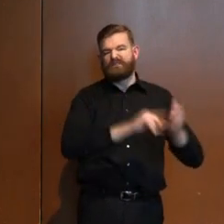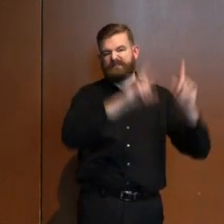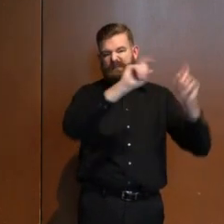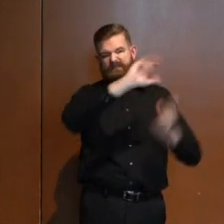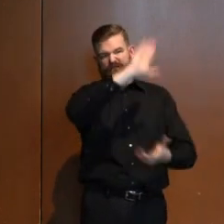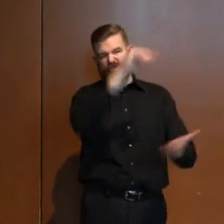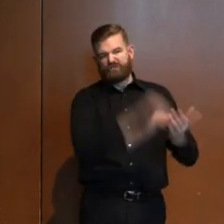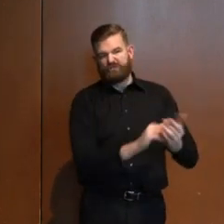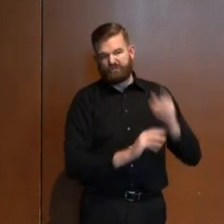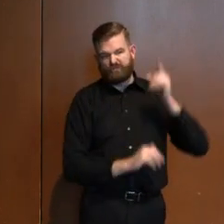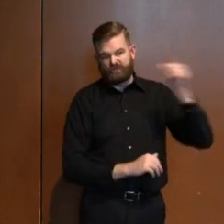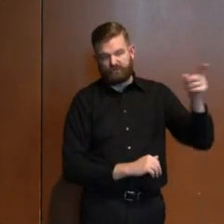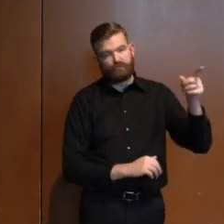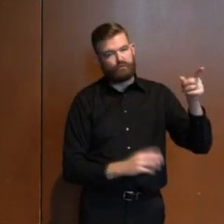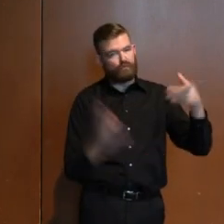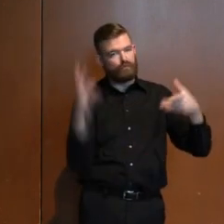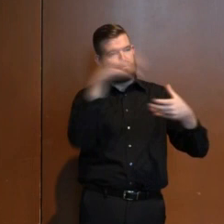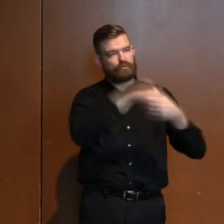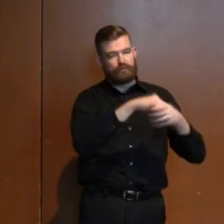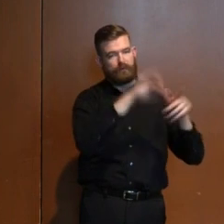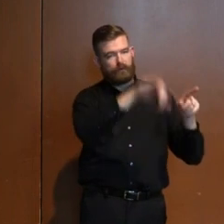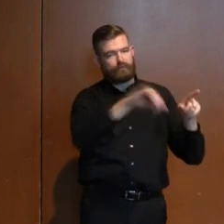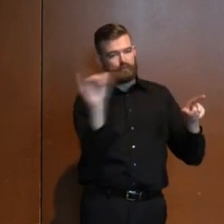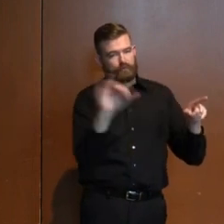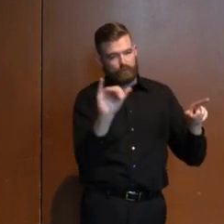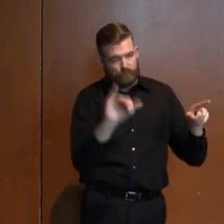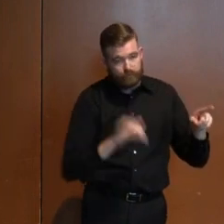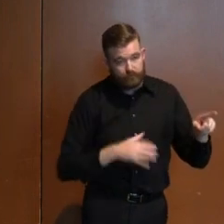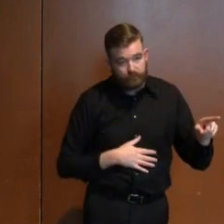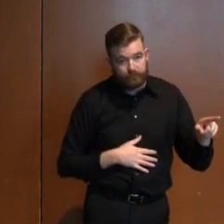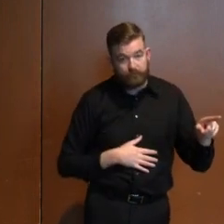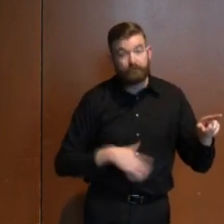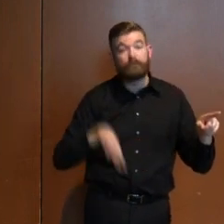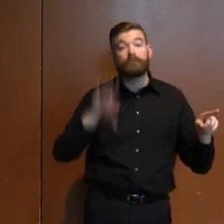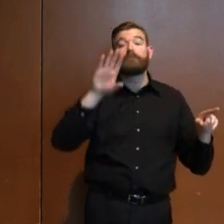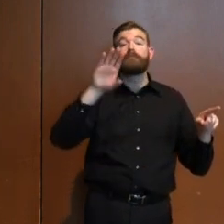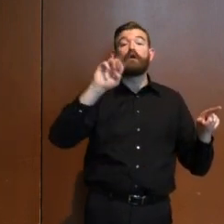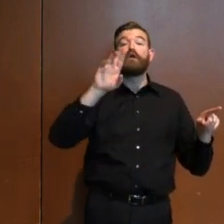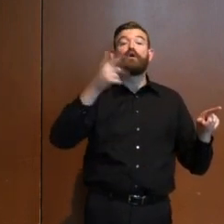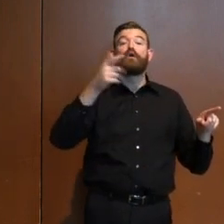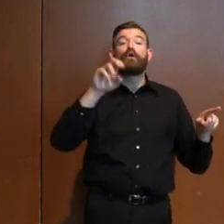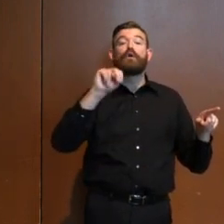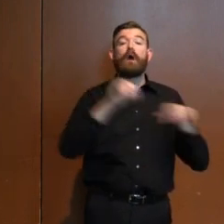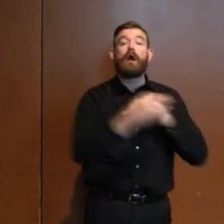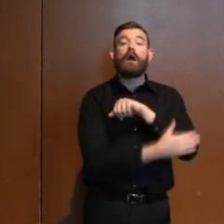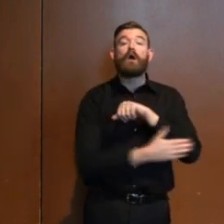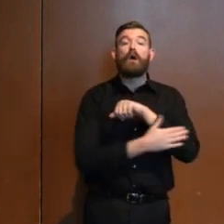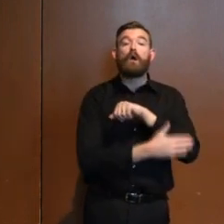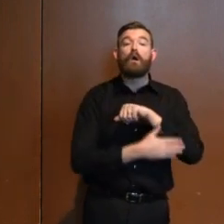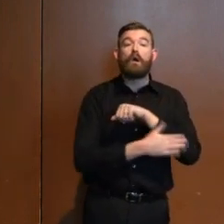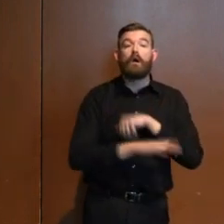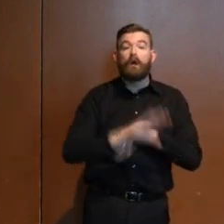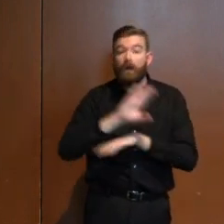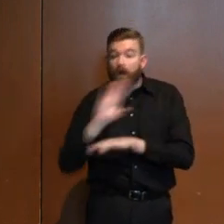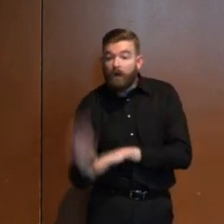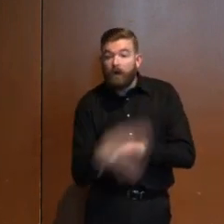IS AGAIN FAR AND AWAY THE LEAD COUNTY. CHRIS CAN WE E PREDICT THAT IT'S THE LEAD IN THE DATA.